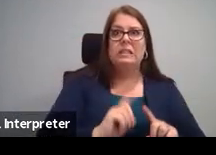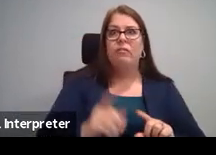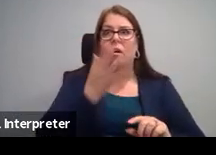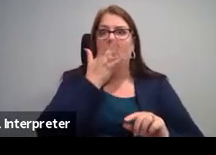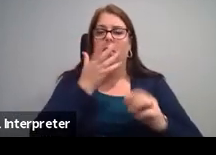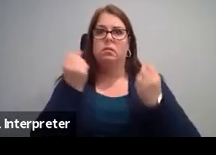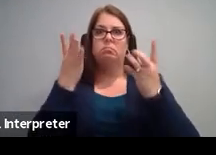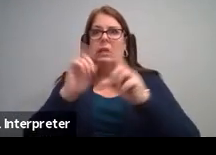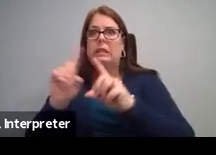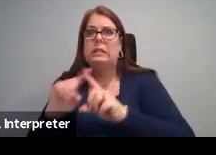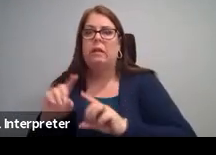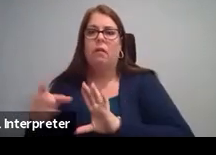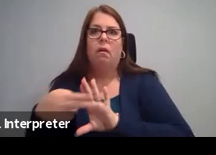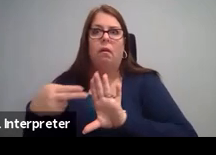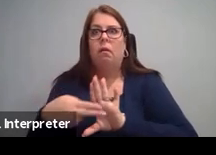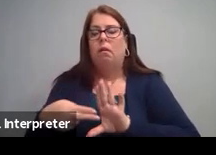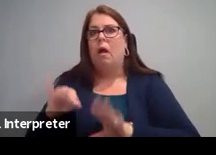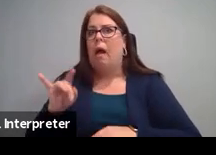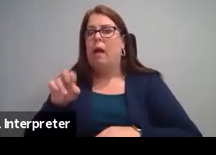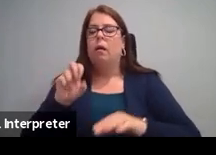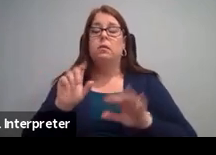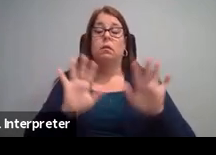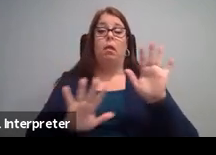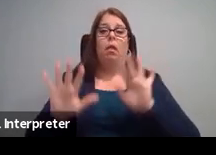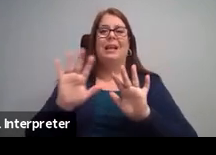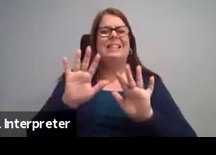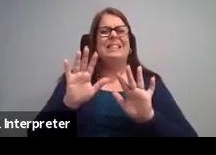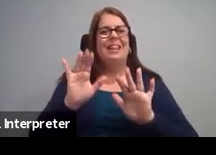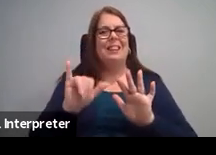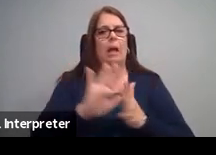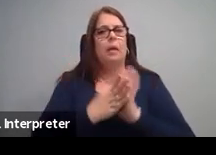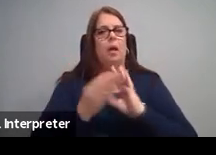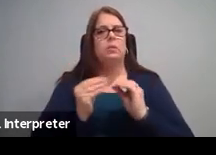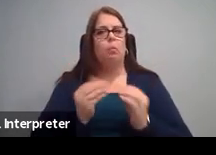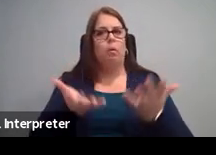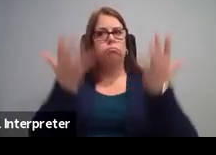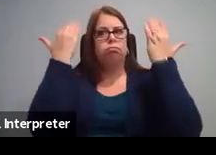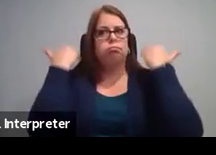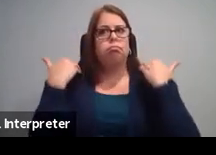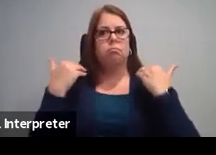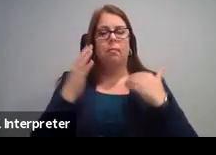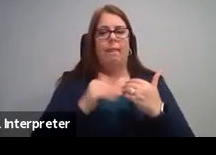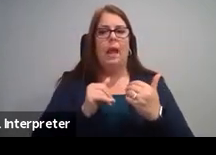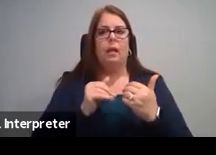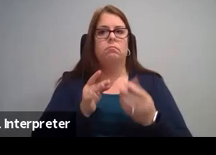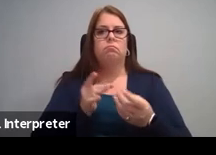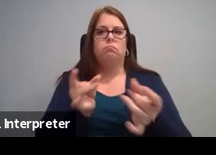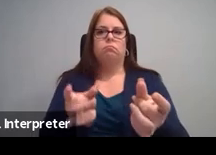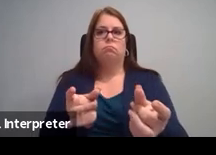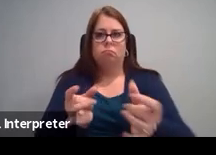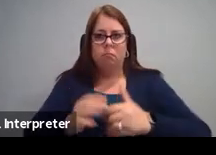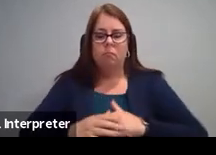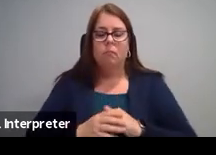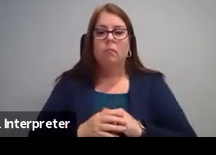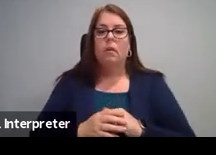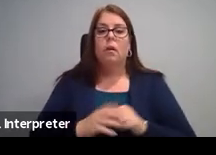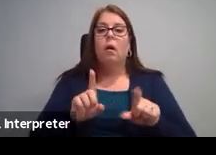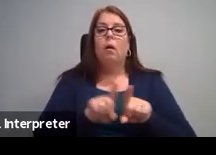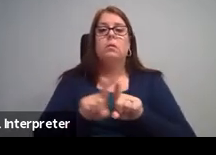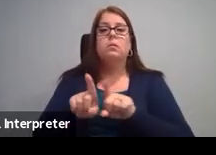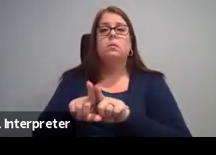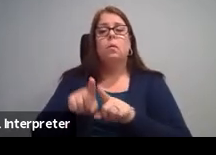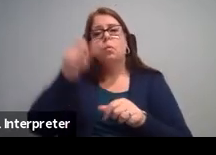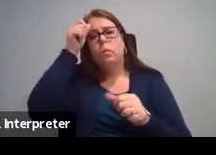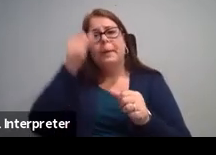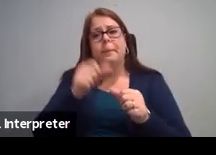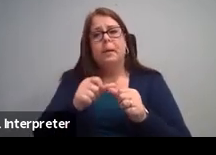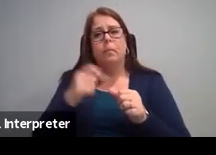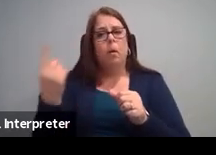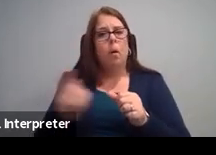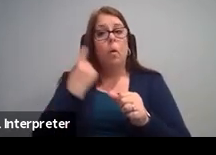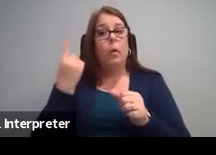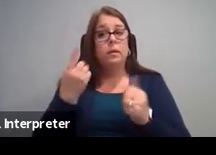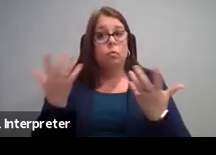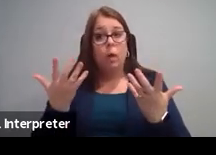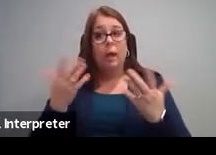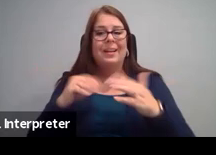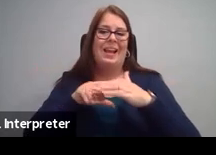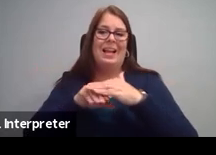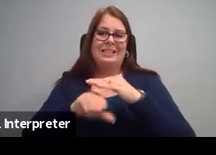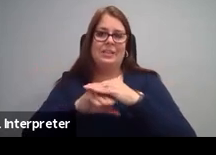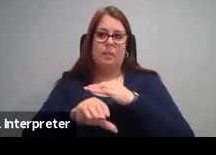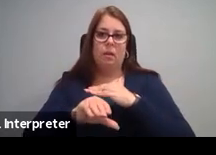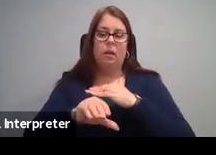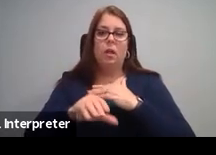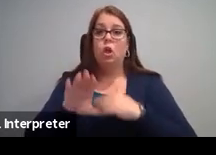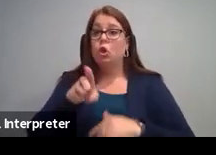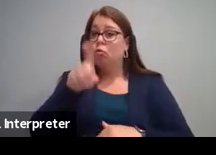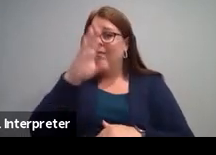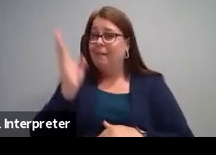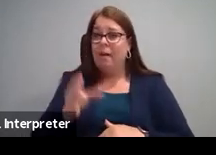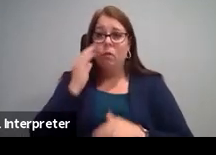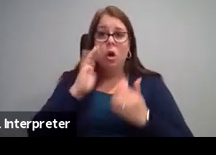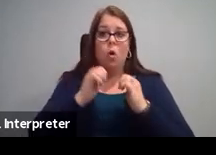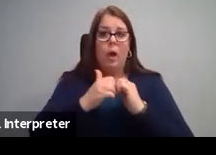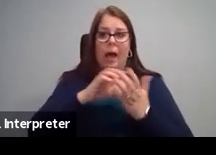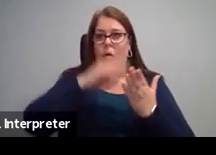Cathy Reznicek: Then consistent. And then finally, always be aware of accessibility because you never know what how students are going to integrate or or engage with the content. There are some very